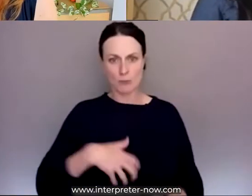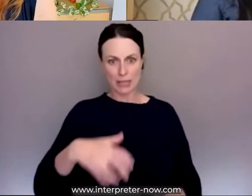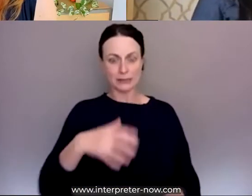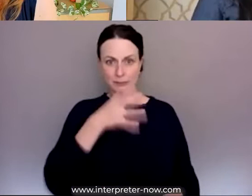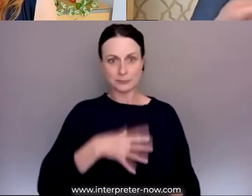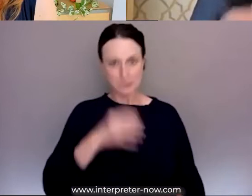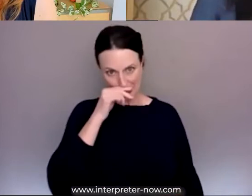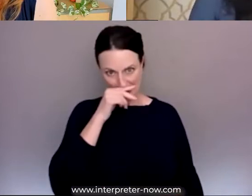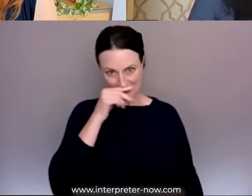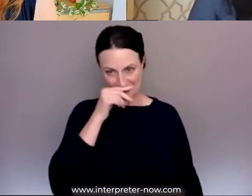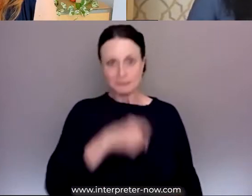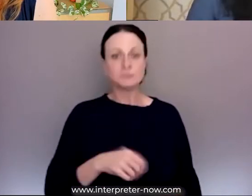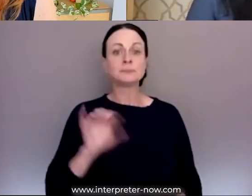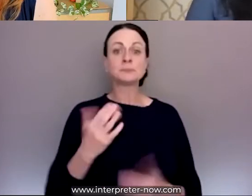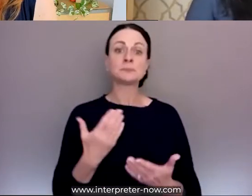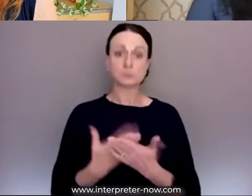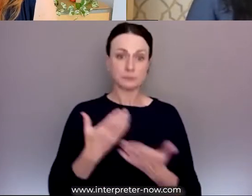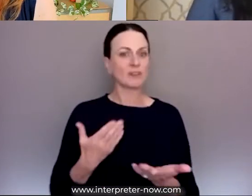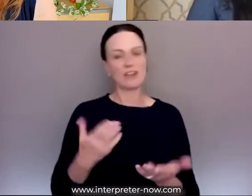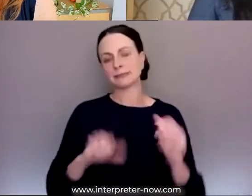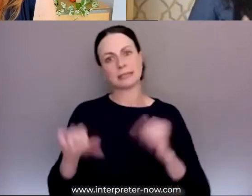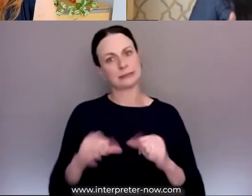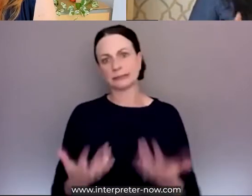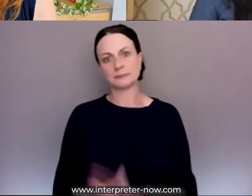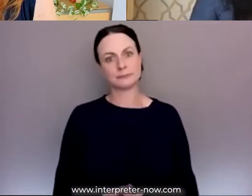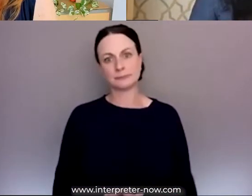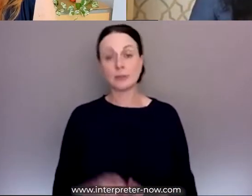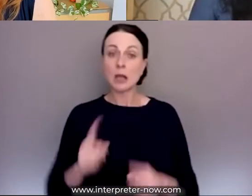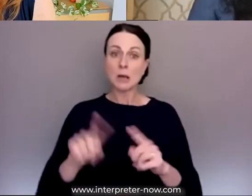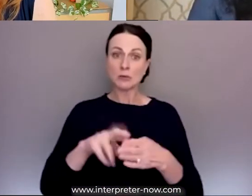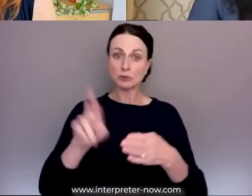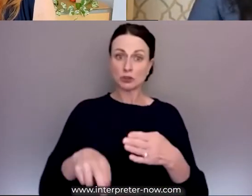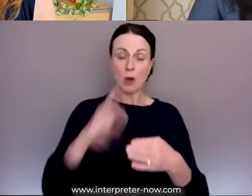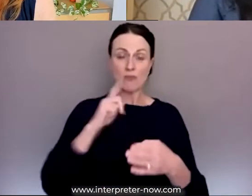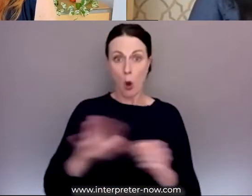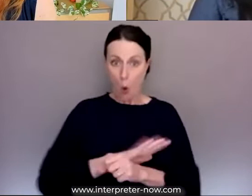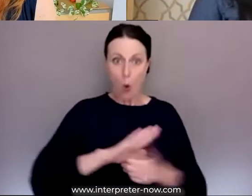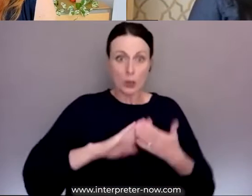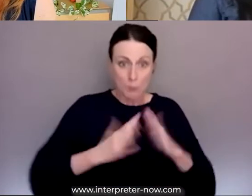That is documented. It's fact. It's science. But the ramifications for entire communities.